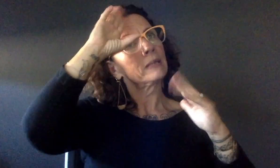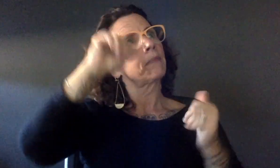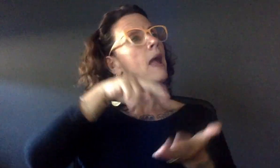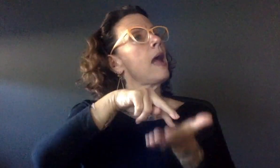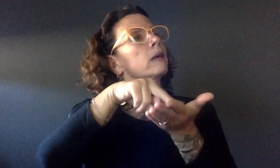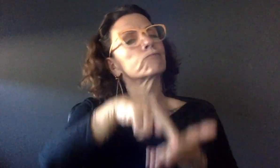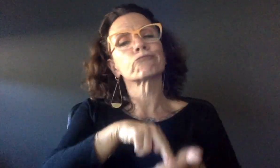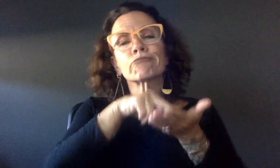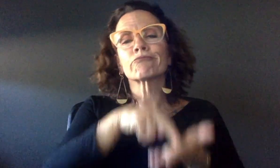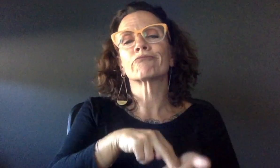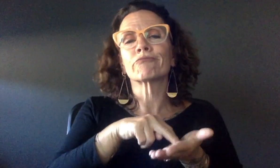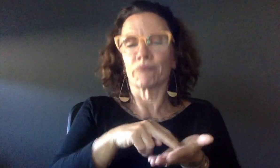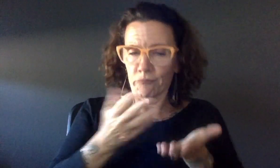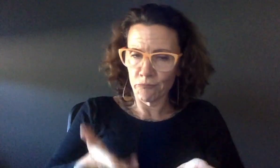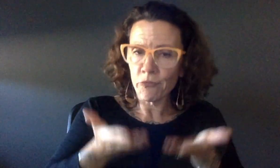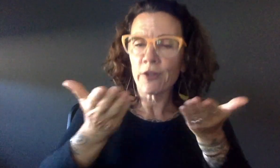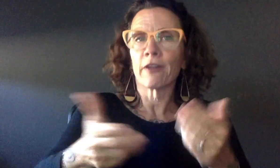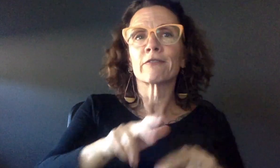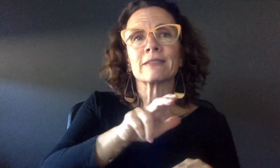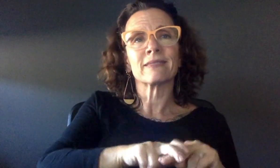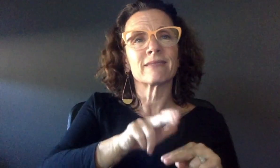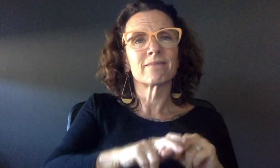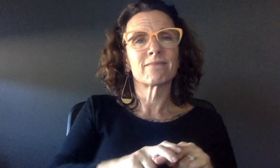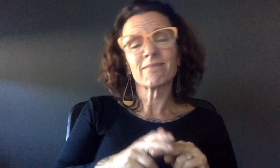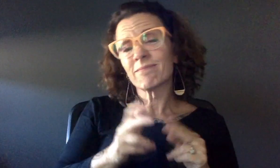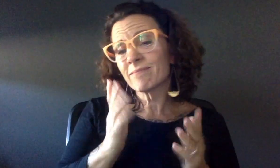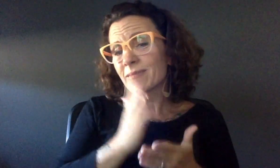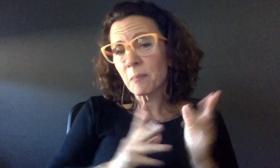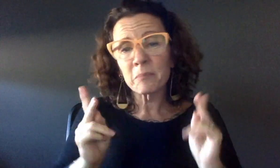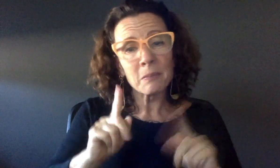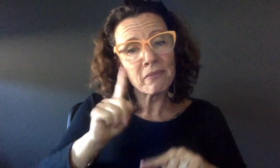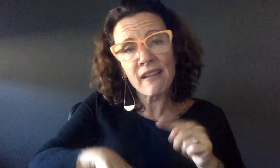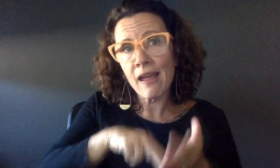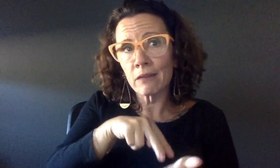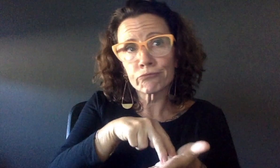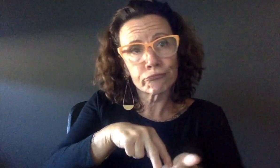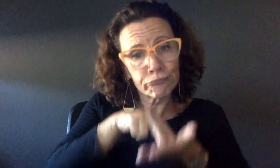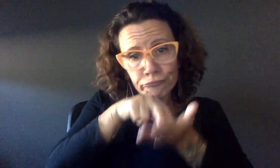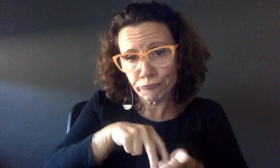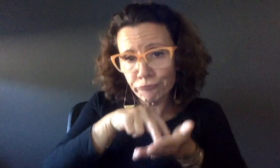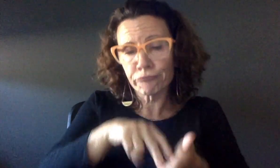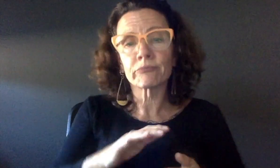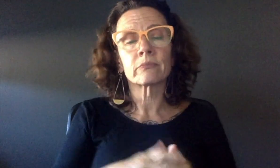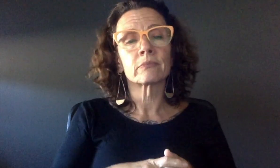can expect to be standing for any length of time.